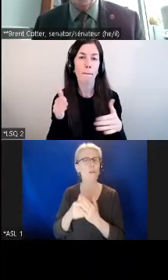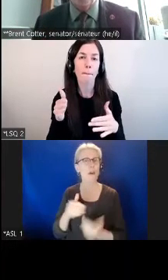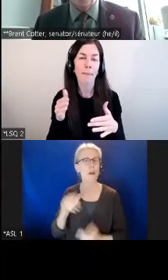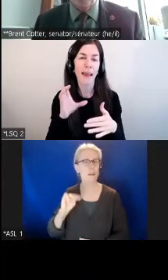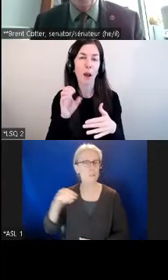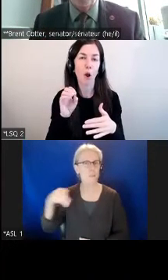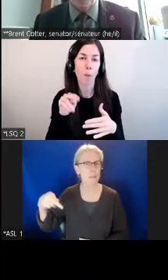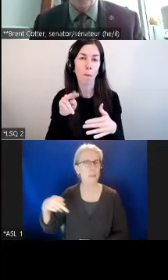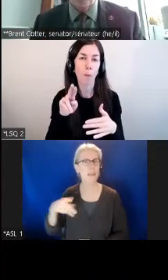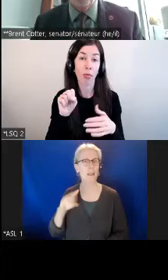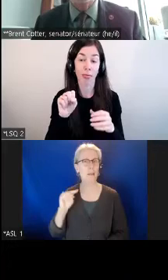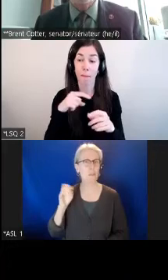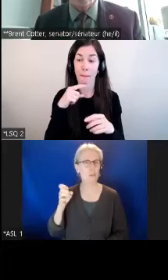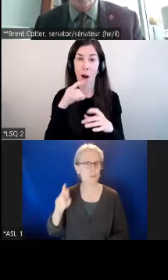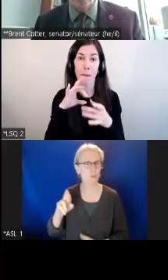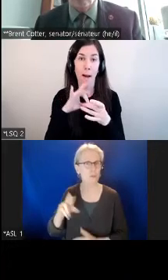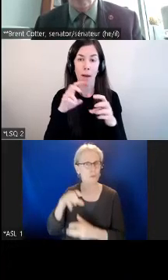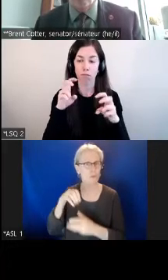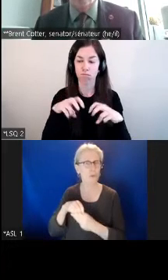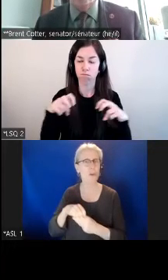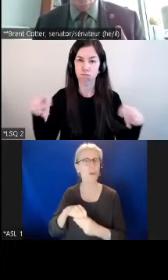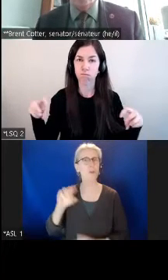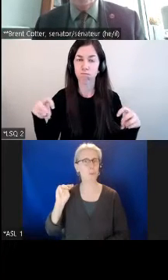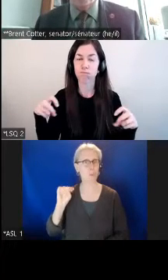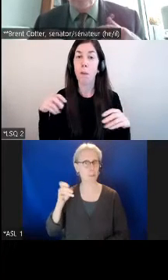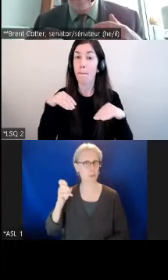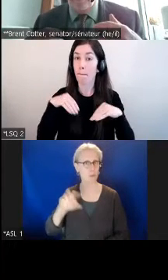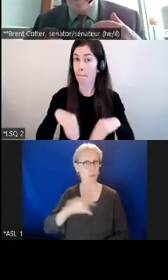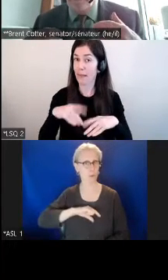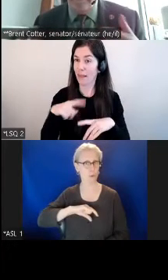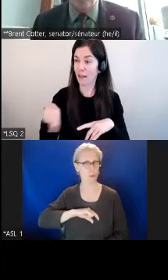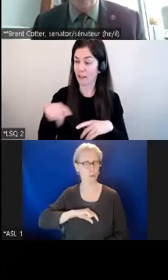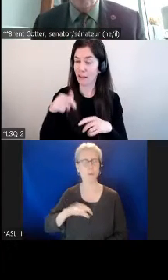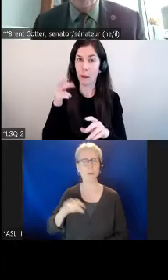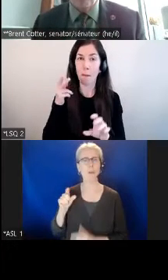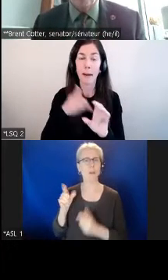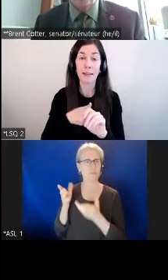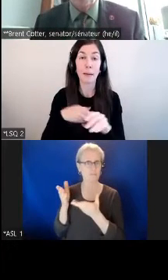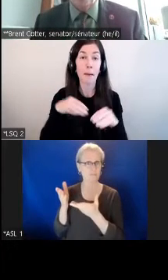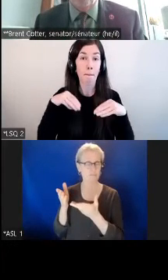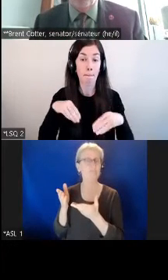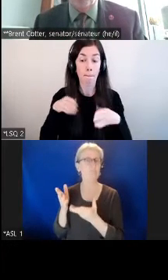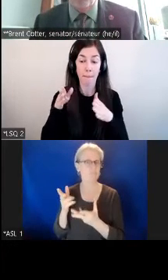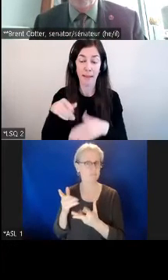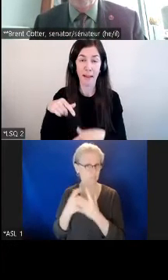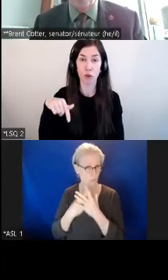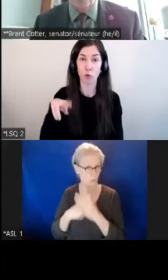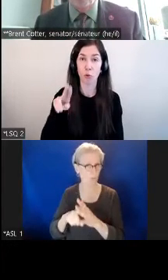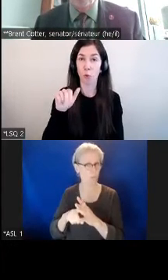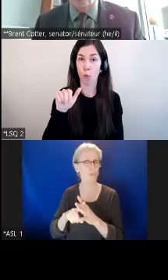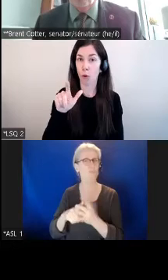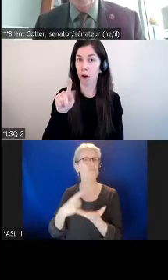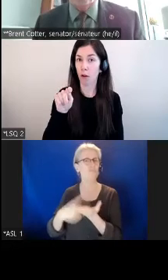MINISTERS THEMSELVES SIT. SO MINISTER QUALTROUGH BROUGHT, FOR EXAMPLE, THE DISABILITY BENEFITS BILL